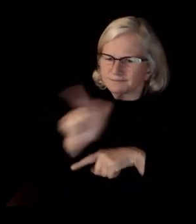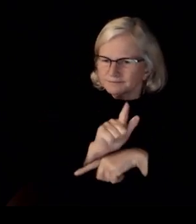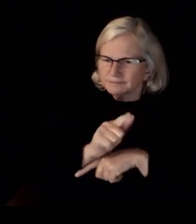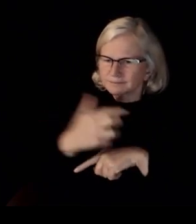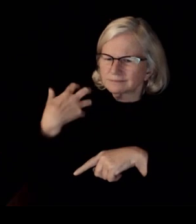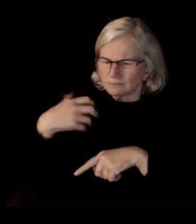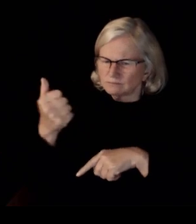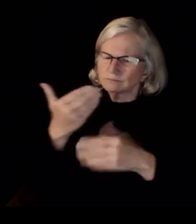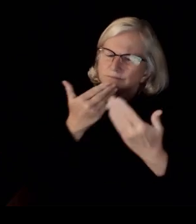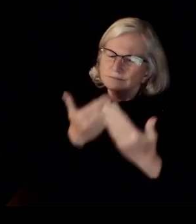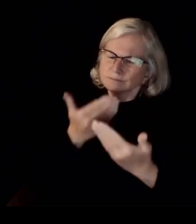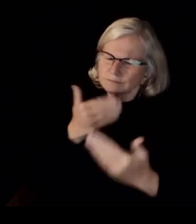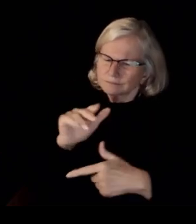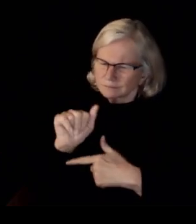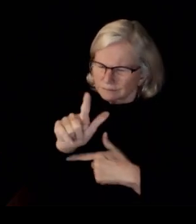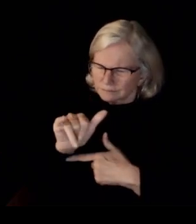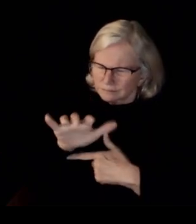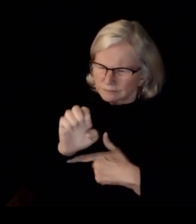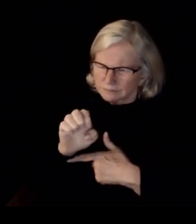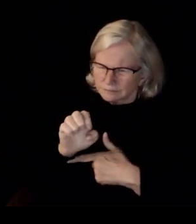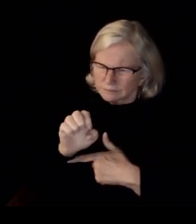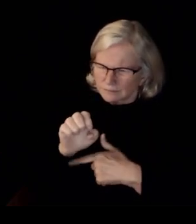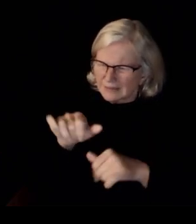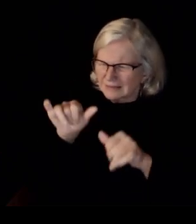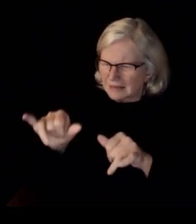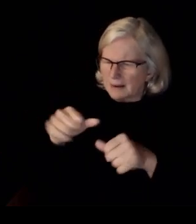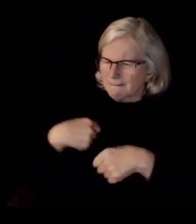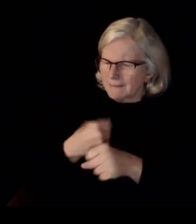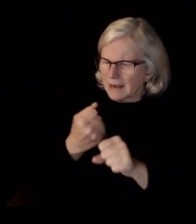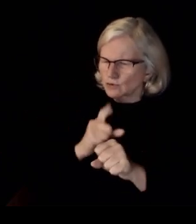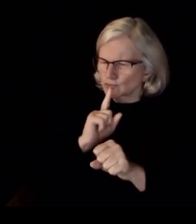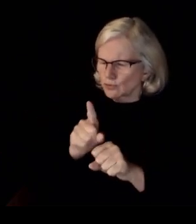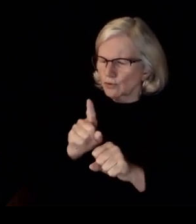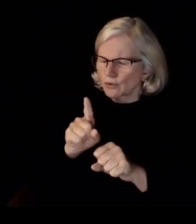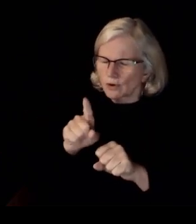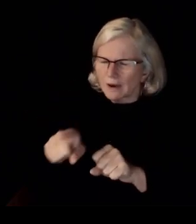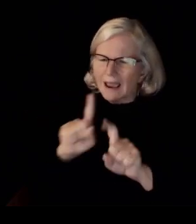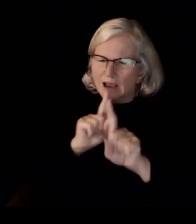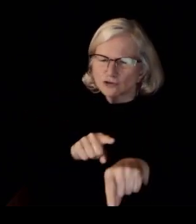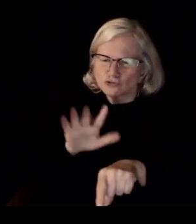appreciate your time and all the work you're doing to support this critical need. I'd like